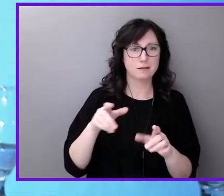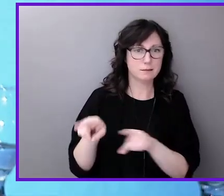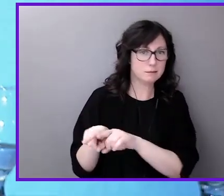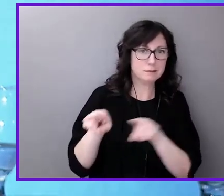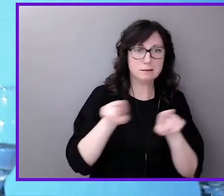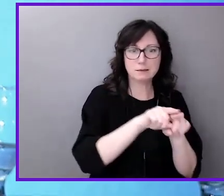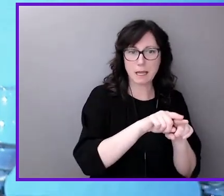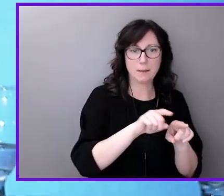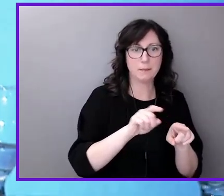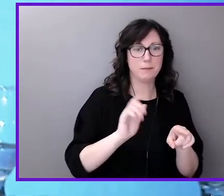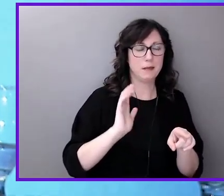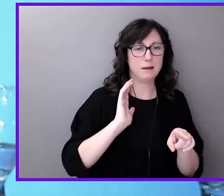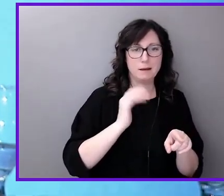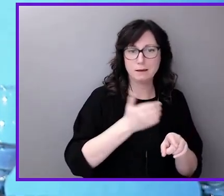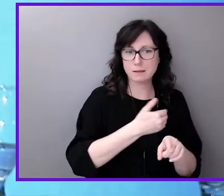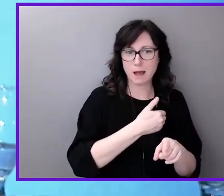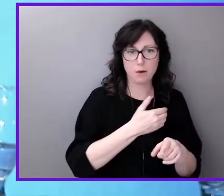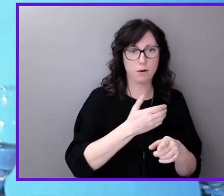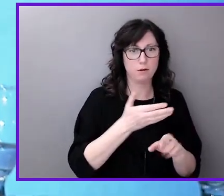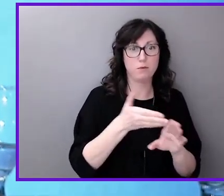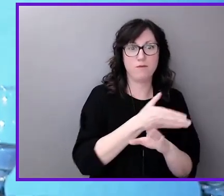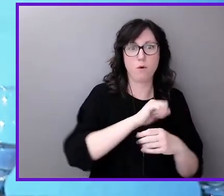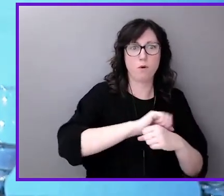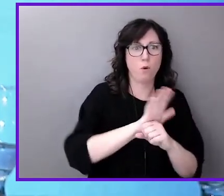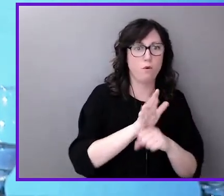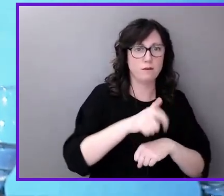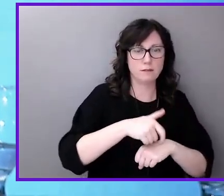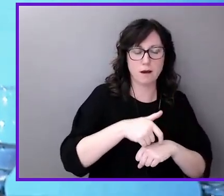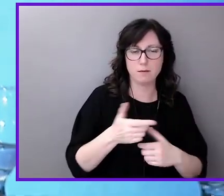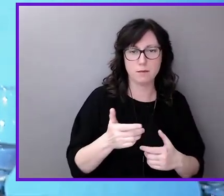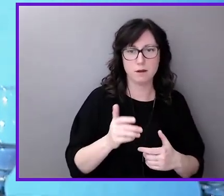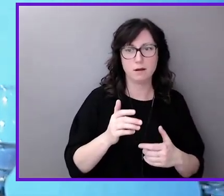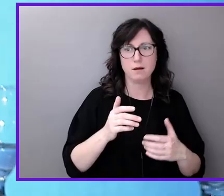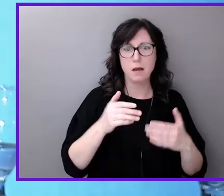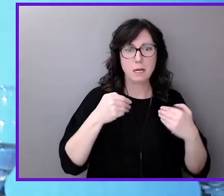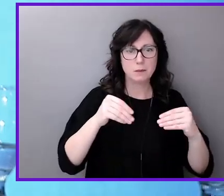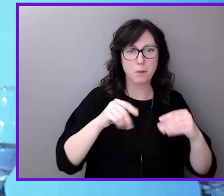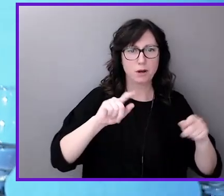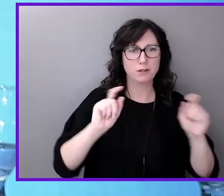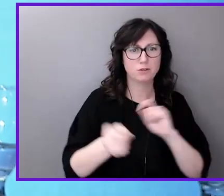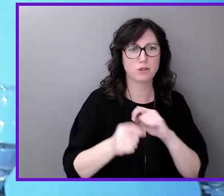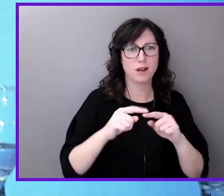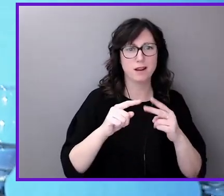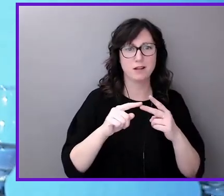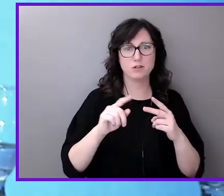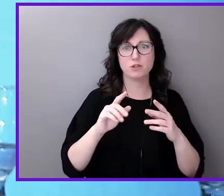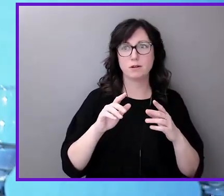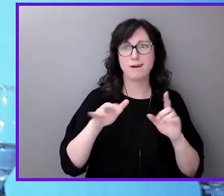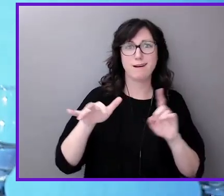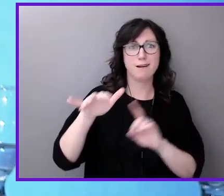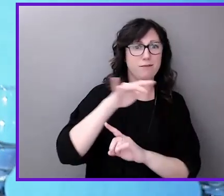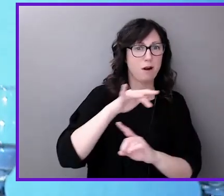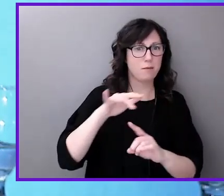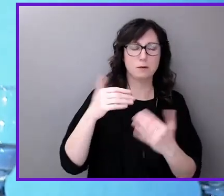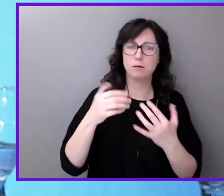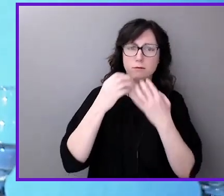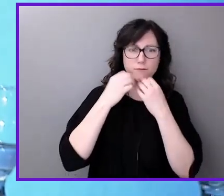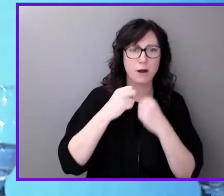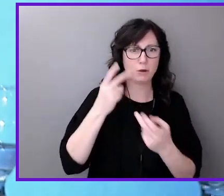All the markets are changing. The awareness about the carbon footprint, all that thinking is changing.